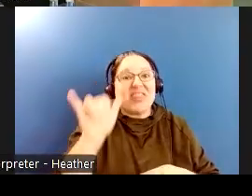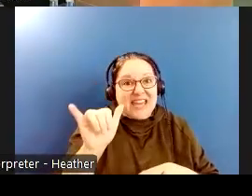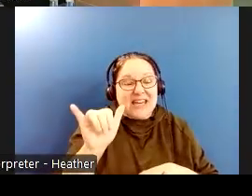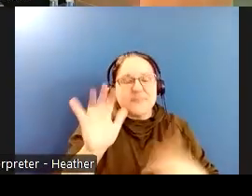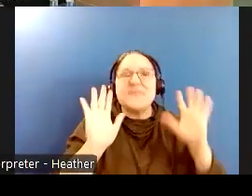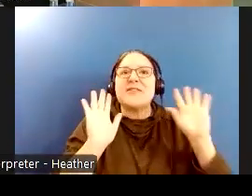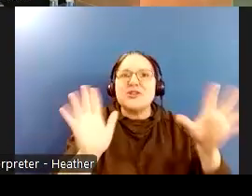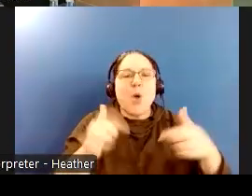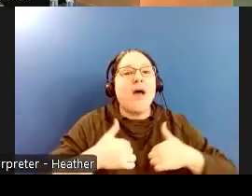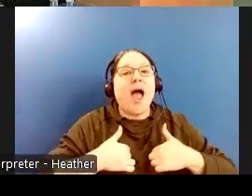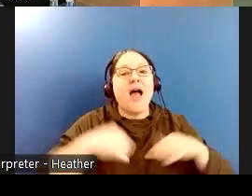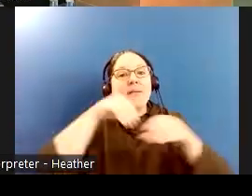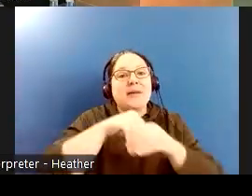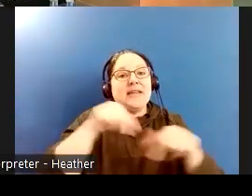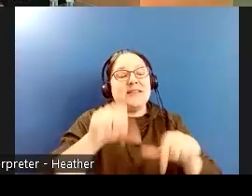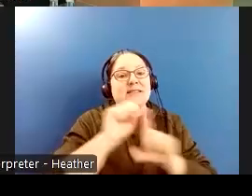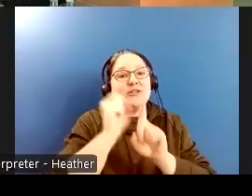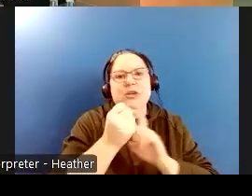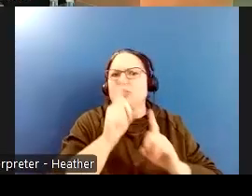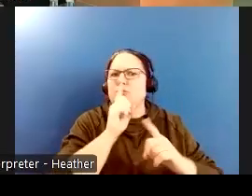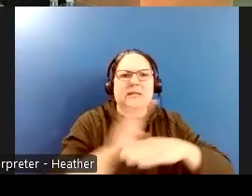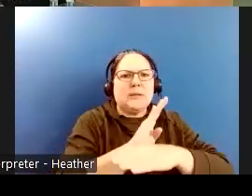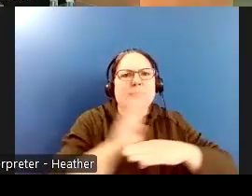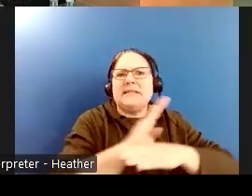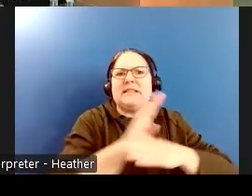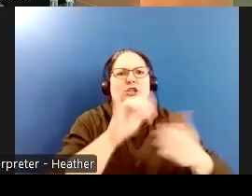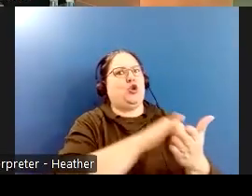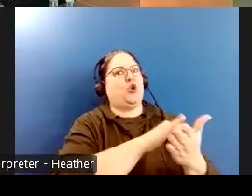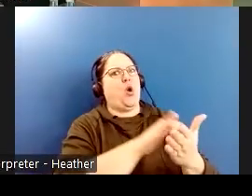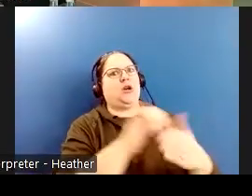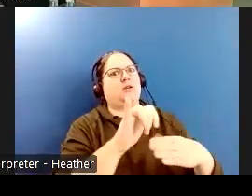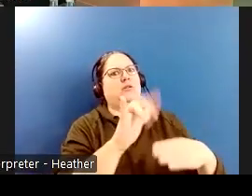where I'm at this busy hospital. Mount Sinai is essentially like the strong ER, but the whole